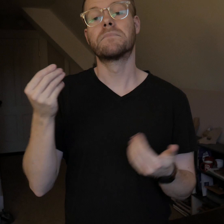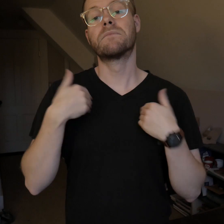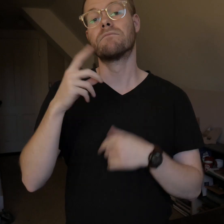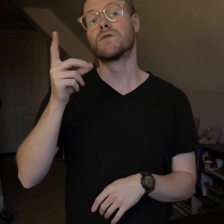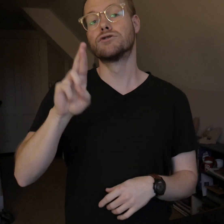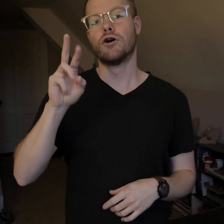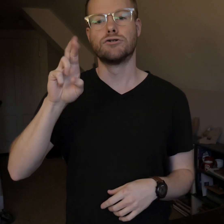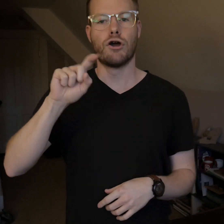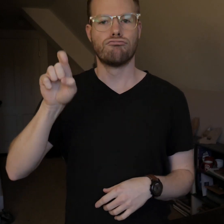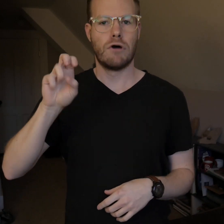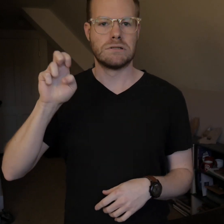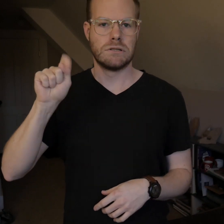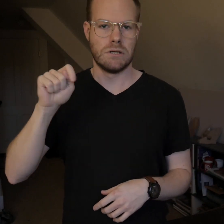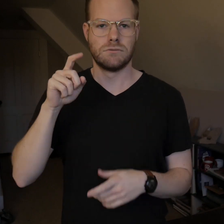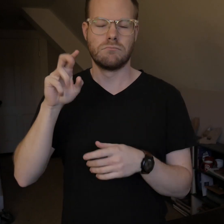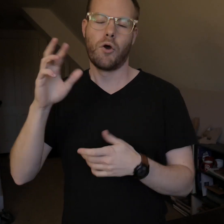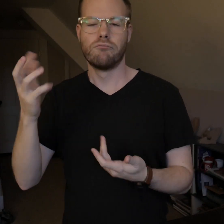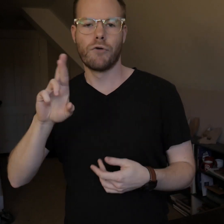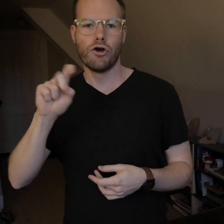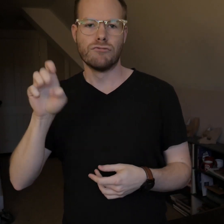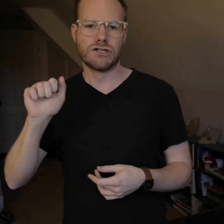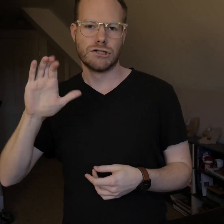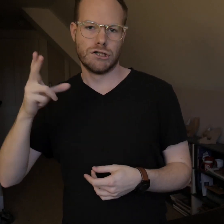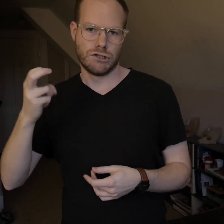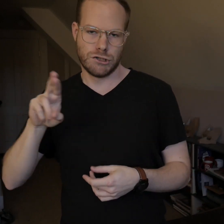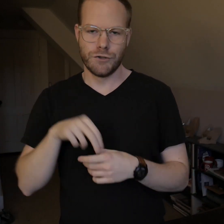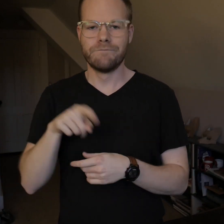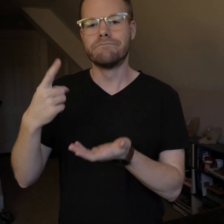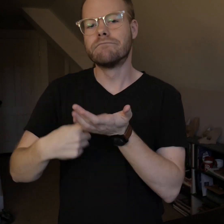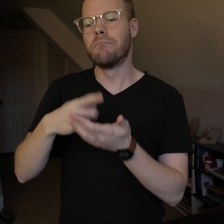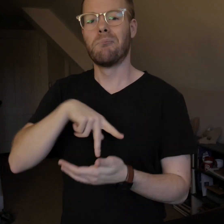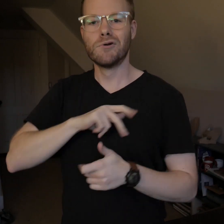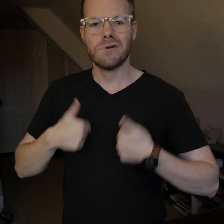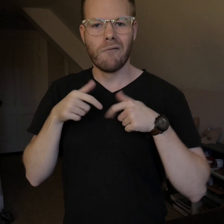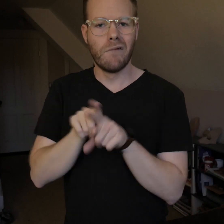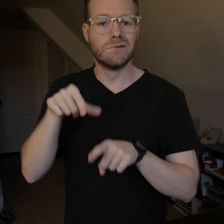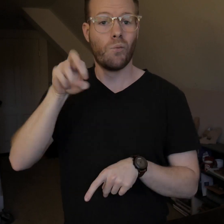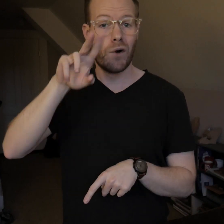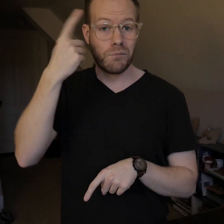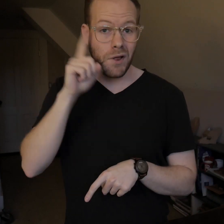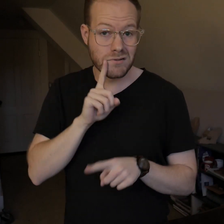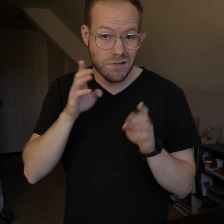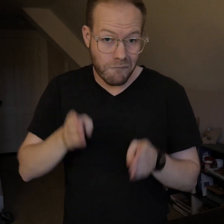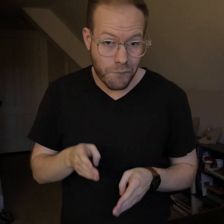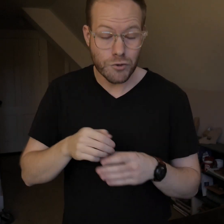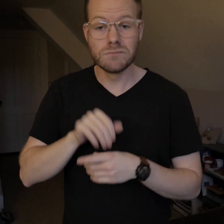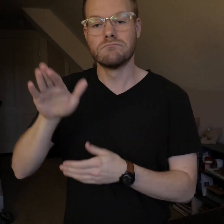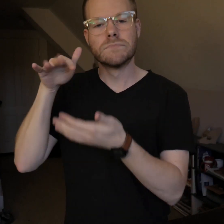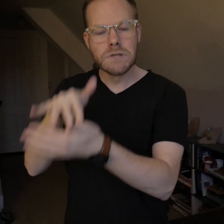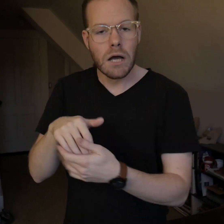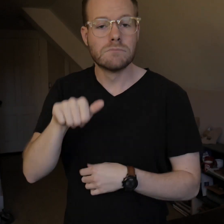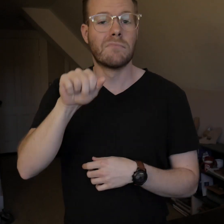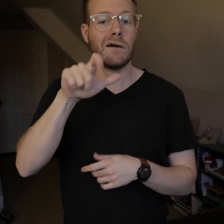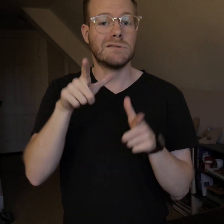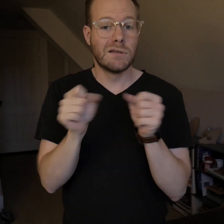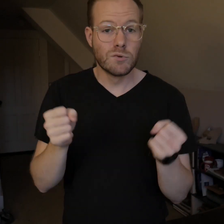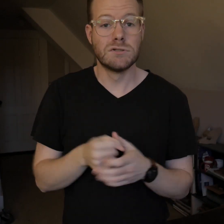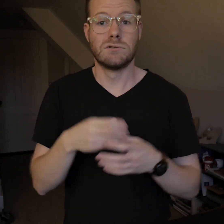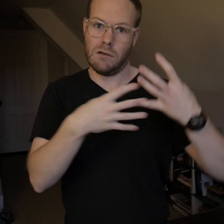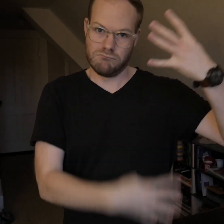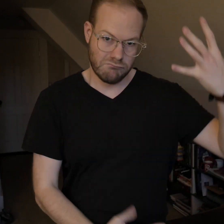And there’s Dr. Rezenet, rezearcher, who talks about personal life as a queer Black Deaf person, their studies, ASL linguistics, and more.